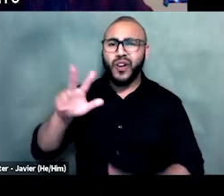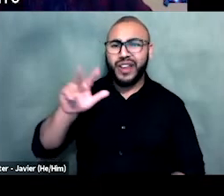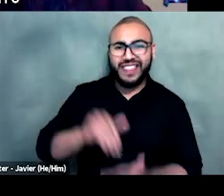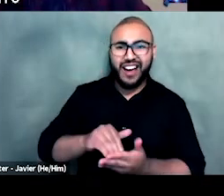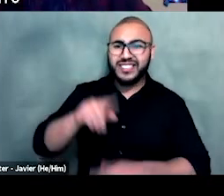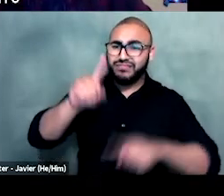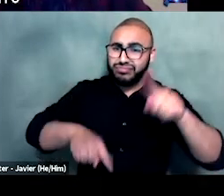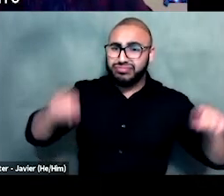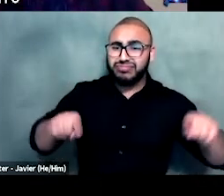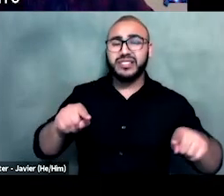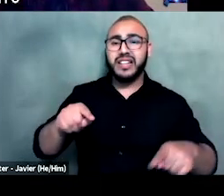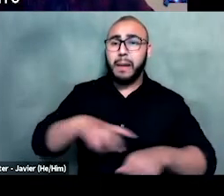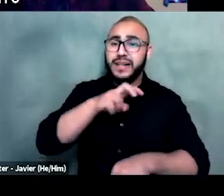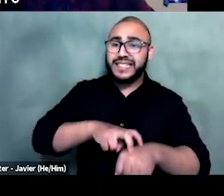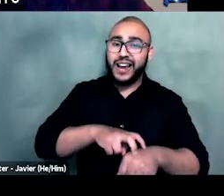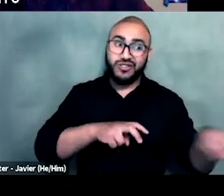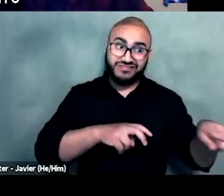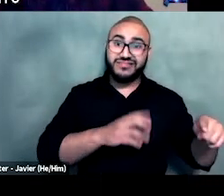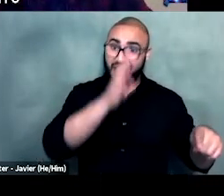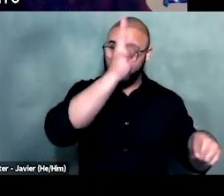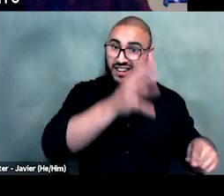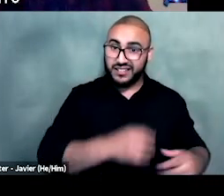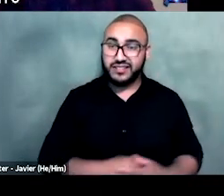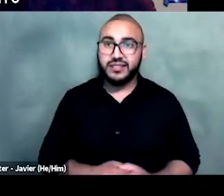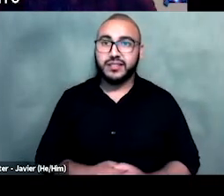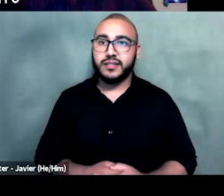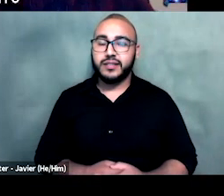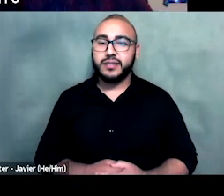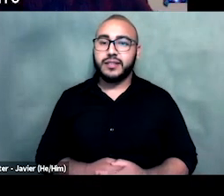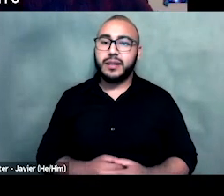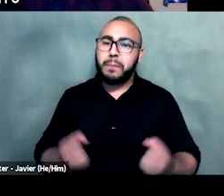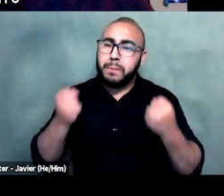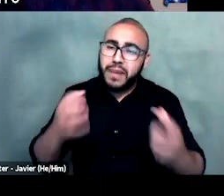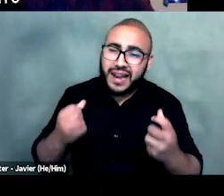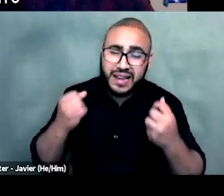potatoes that were invented by Native Americans. Dozens and dozens of different